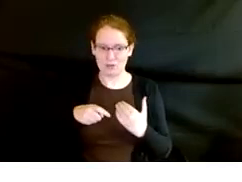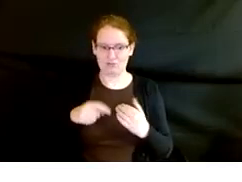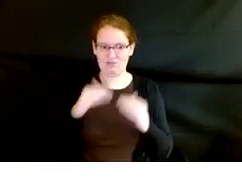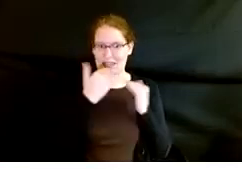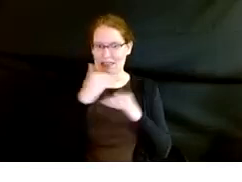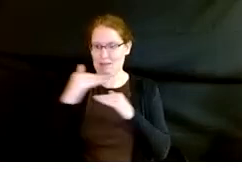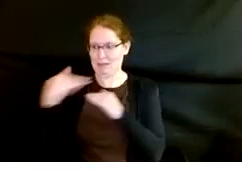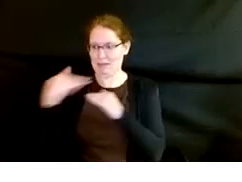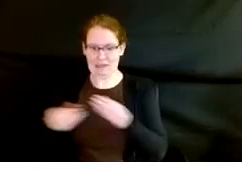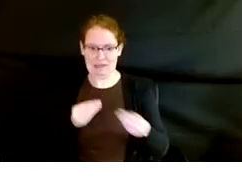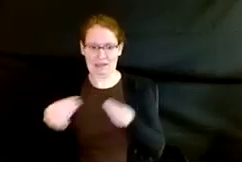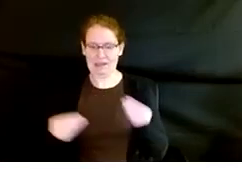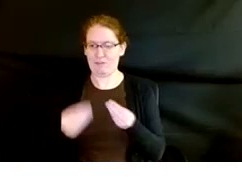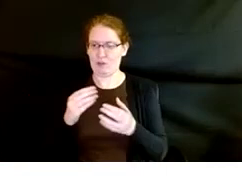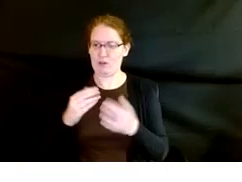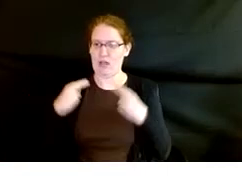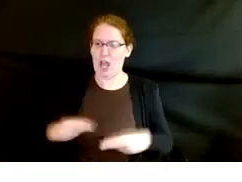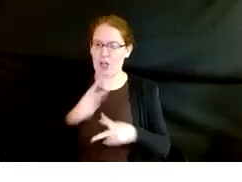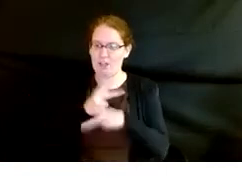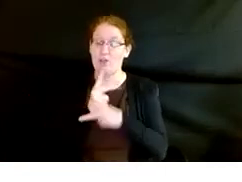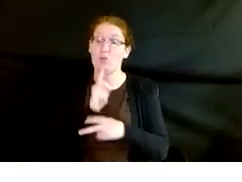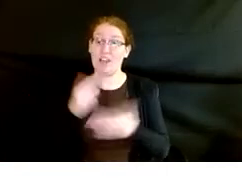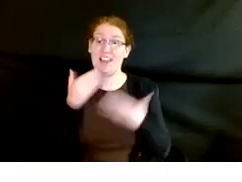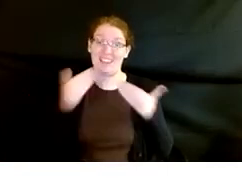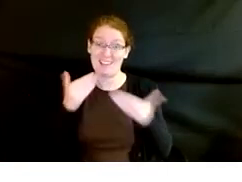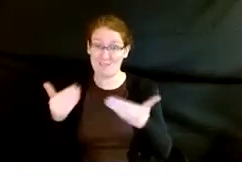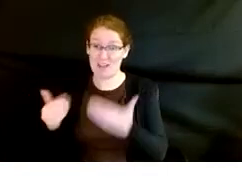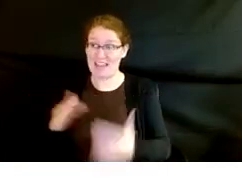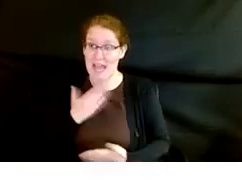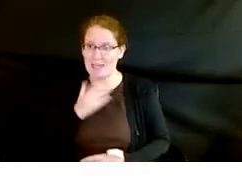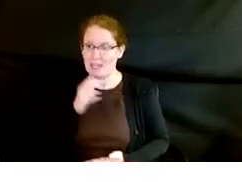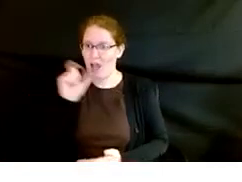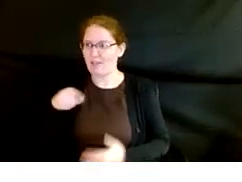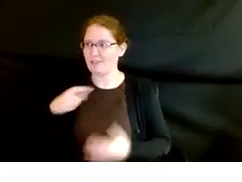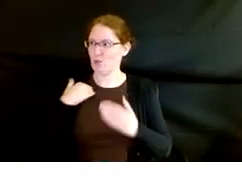are very grateful for that and very happy that we didn't actually have to use all of this hard work